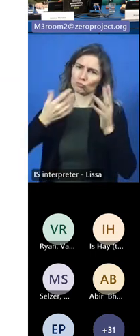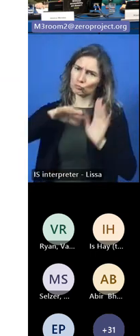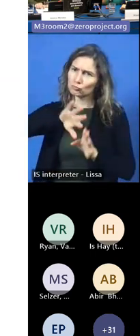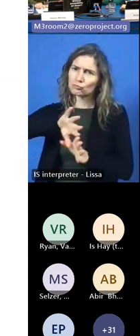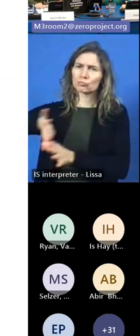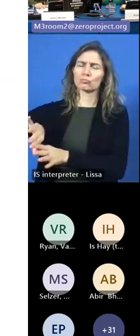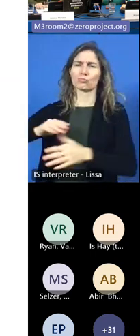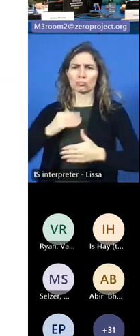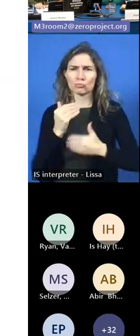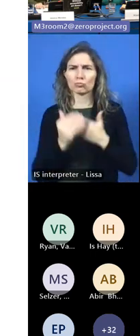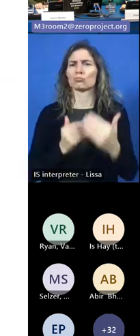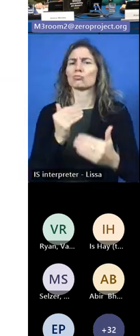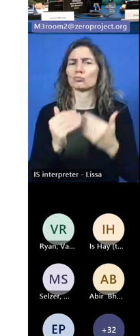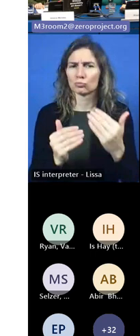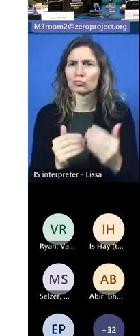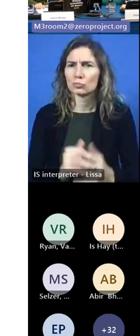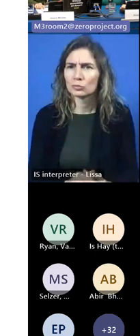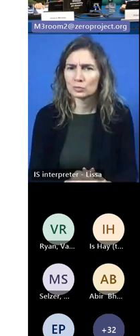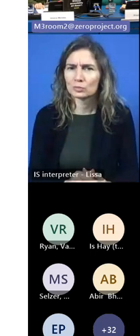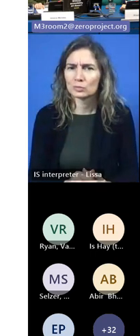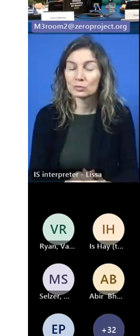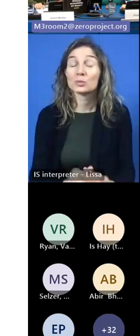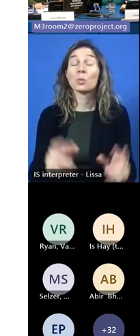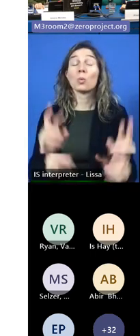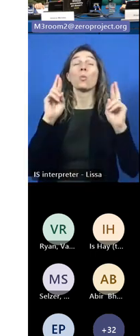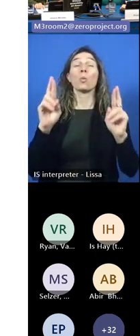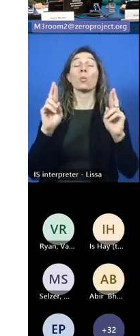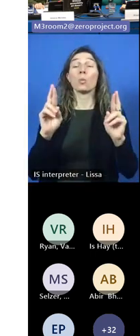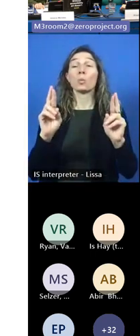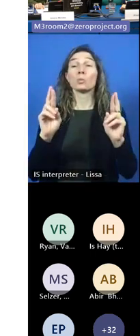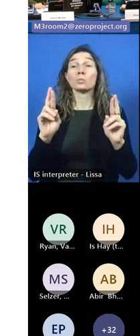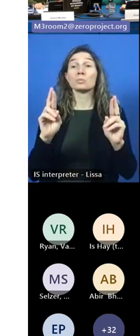And I would like everyone like me not to go through the same process